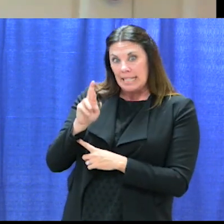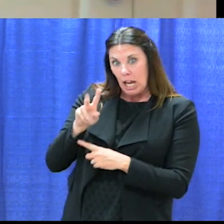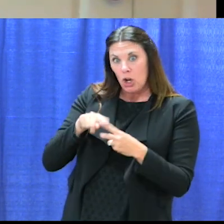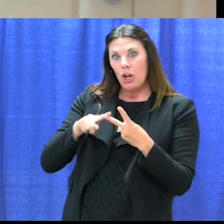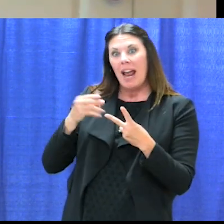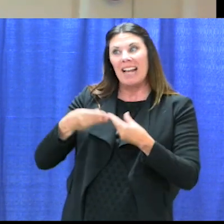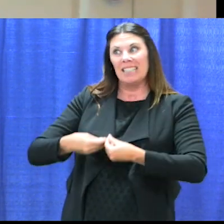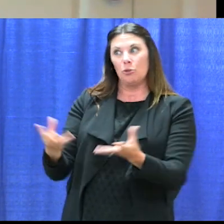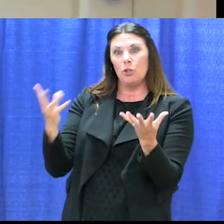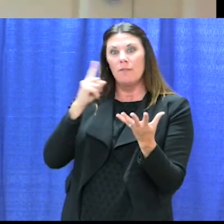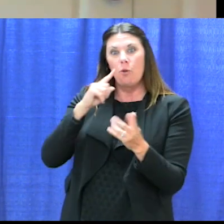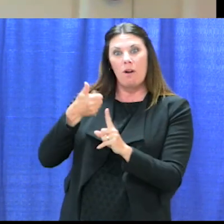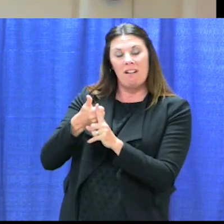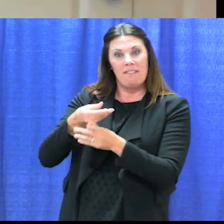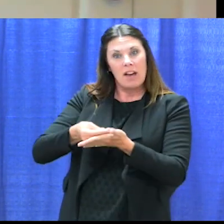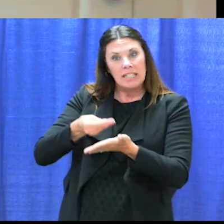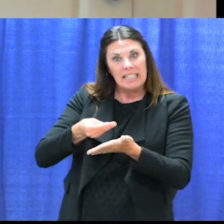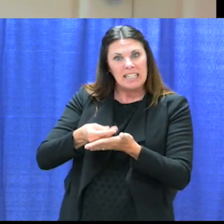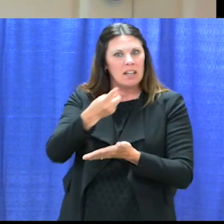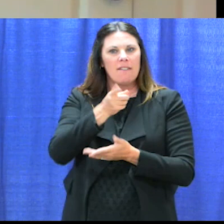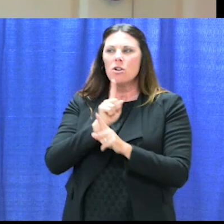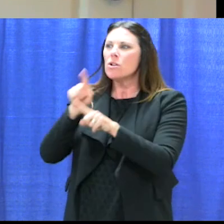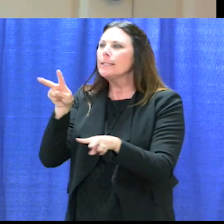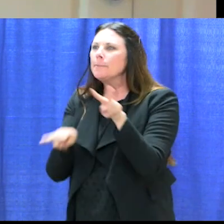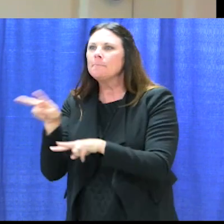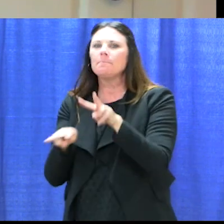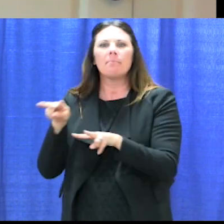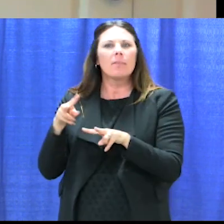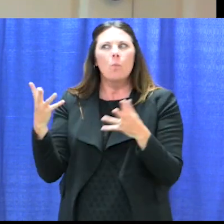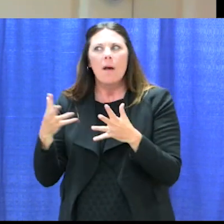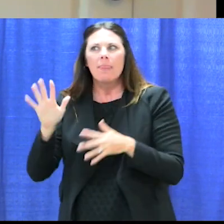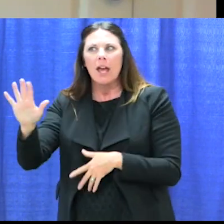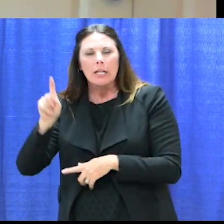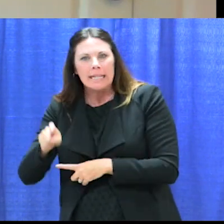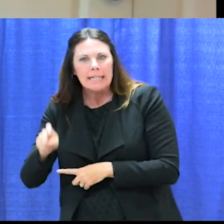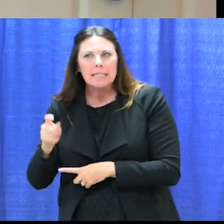to schools in evaluating the school's needs and the districts.